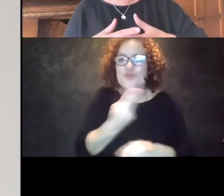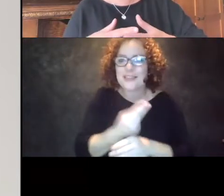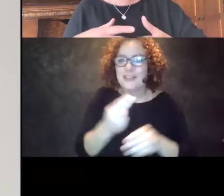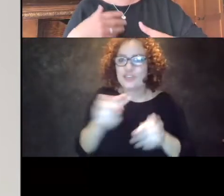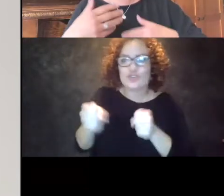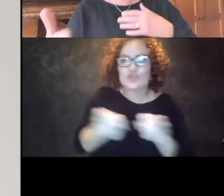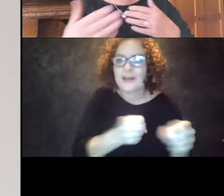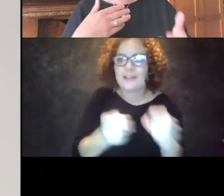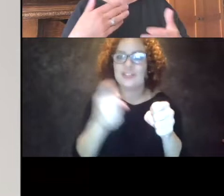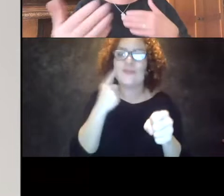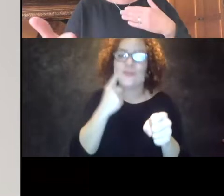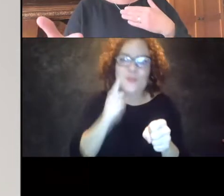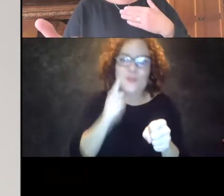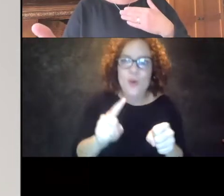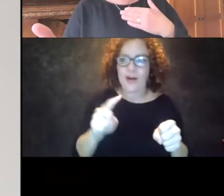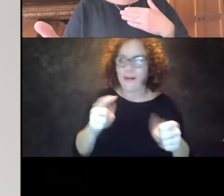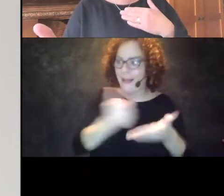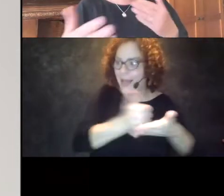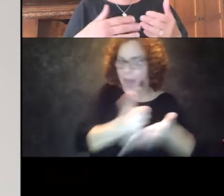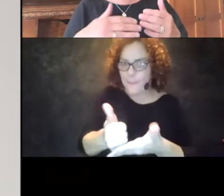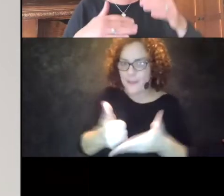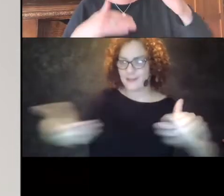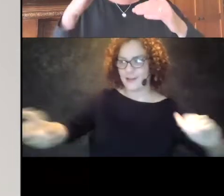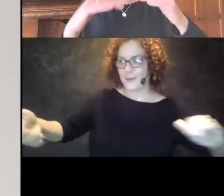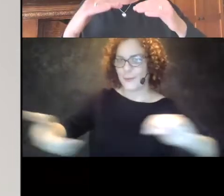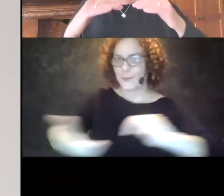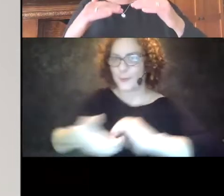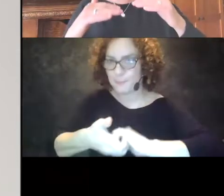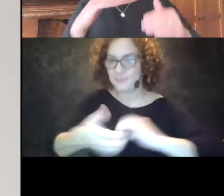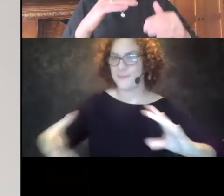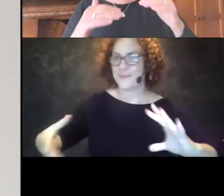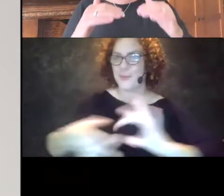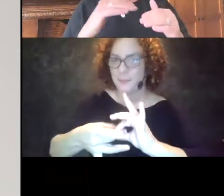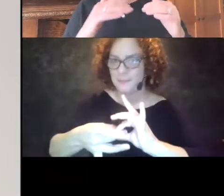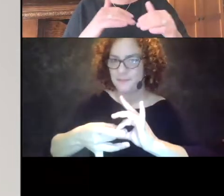so that they're the backup so that the interactions are reciprocal, so balanced, both both children